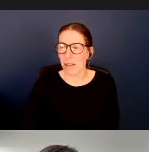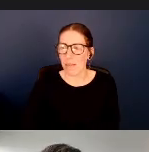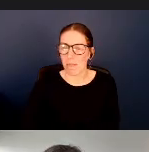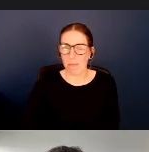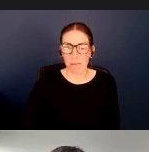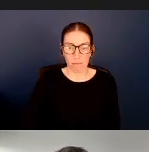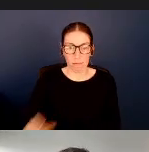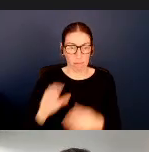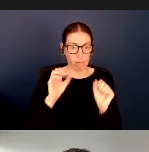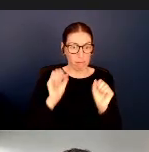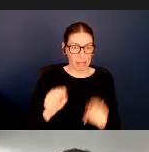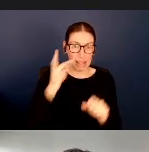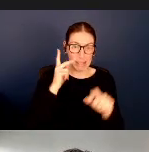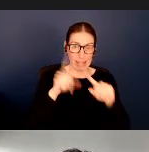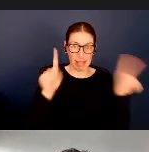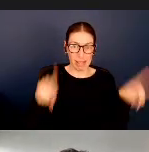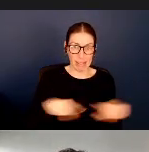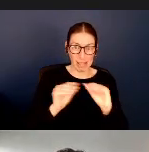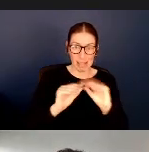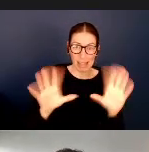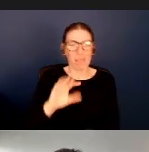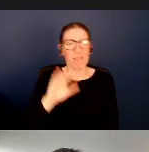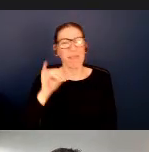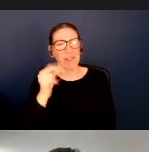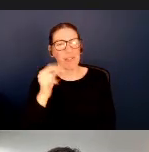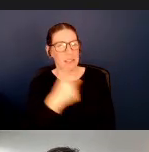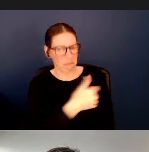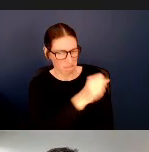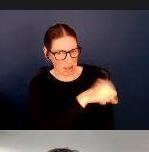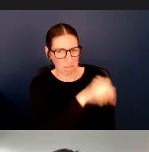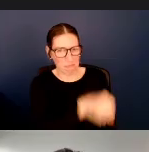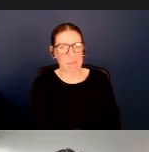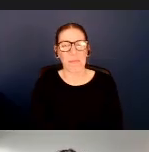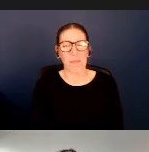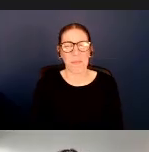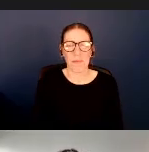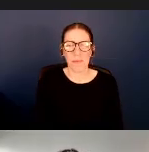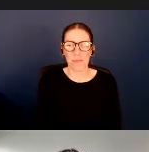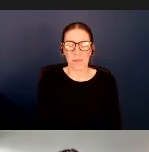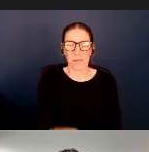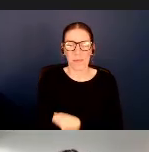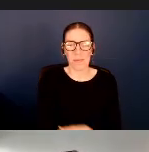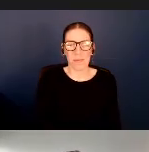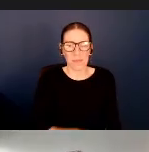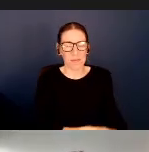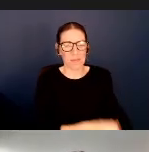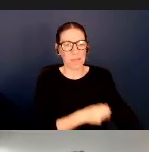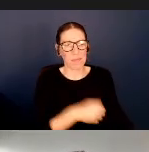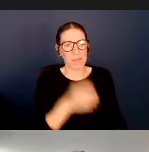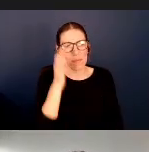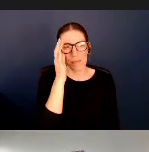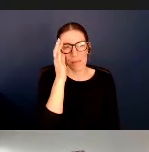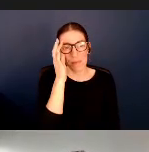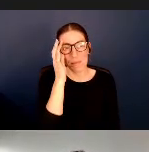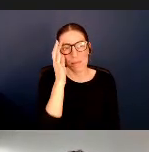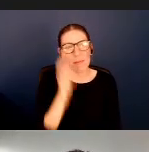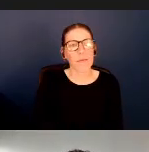Jen? Yes. Perfect. Okay. So, I'm just going to click over here. And as a visual description,